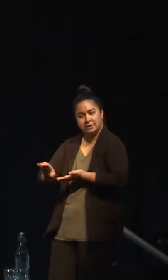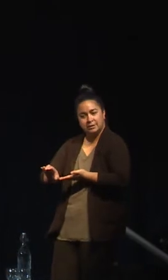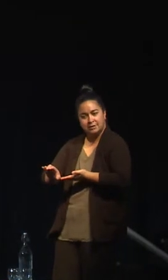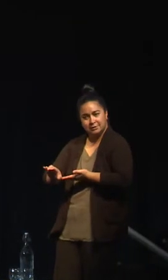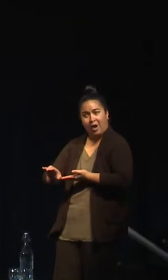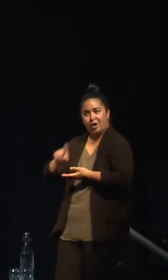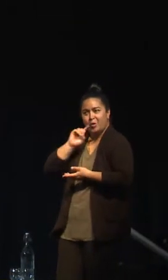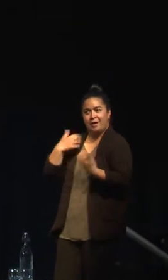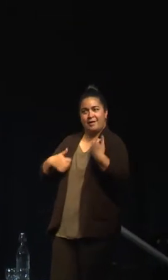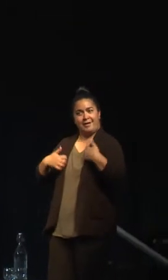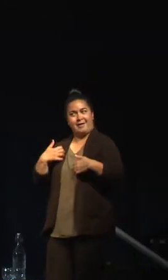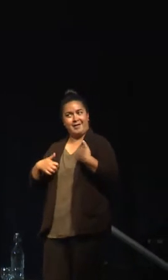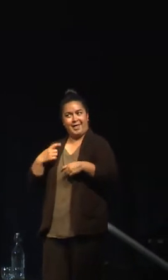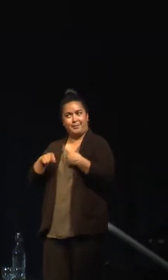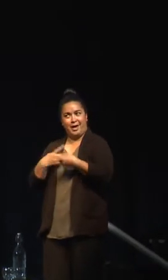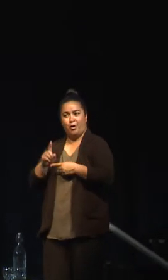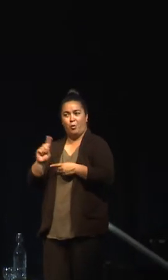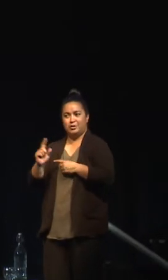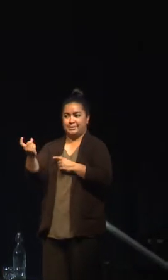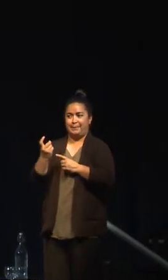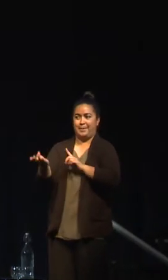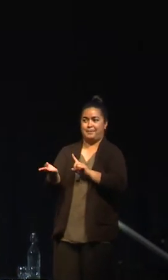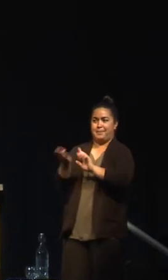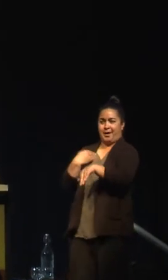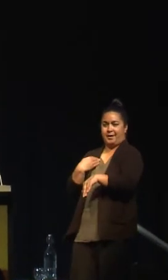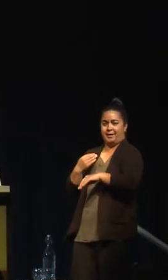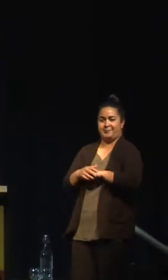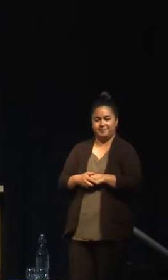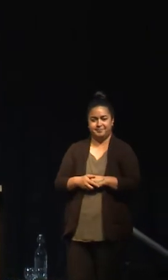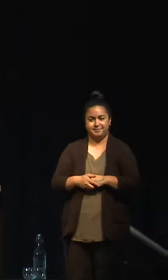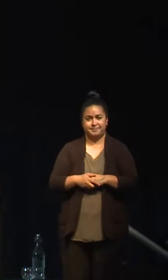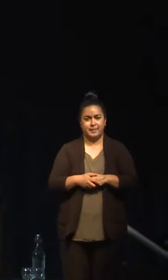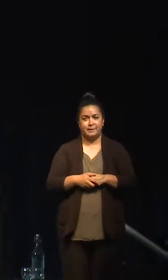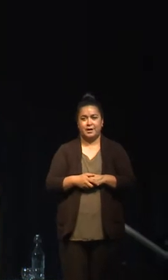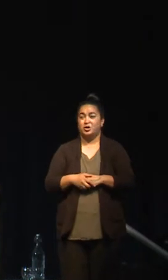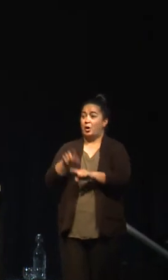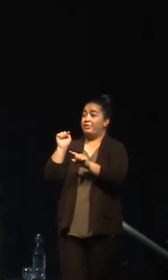getting a return on that investment. And that is the way that we need to look at